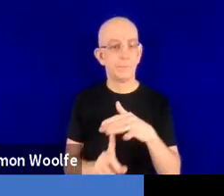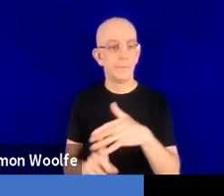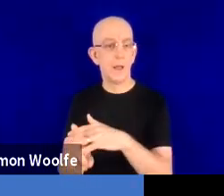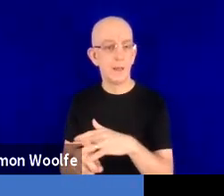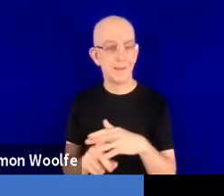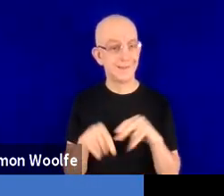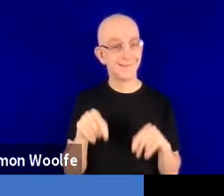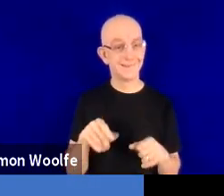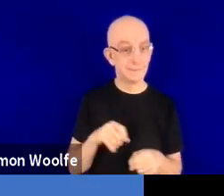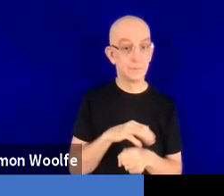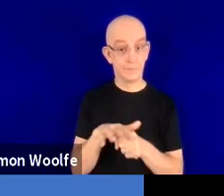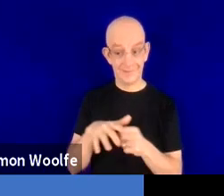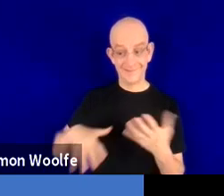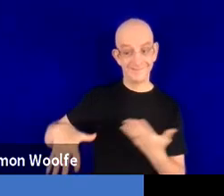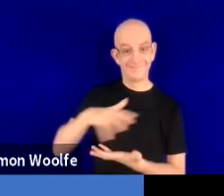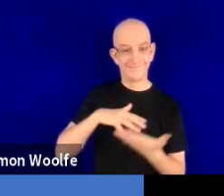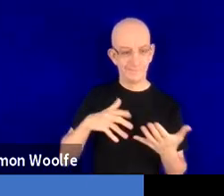and there appear to have been quite a number of issues there